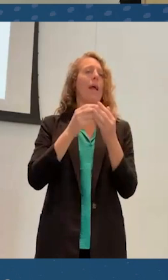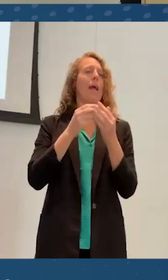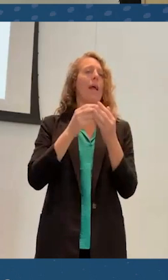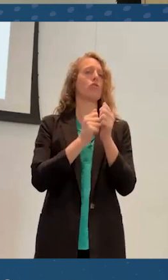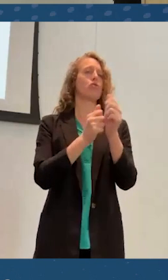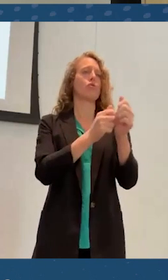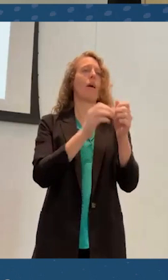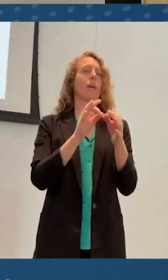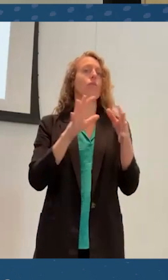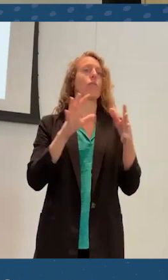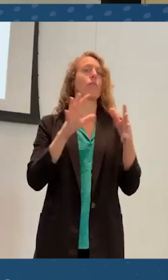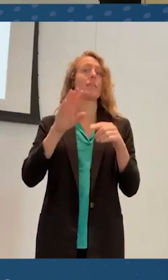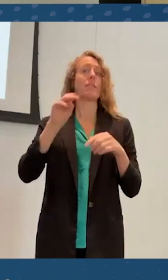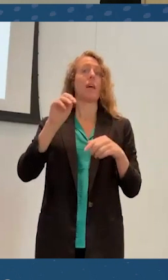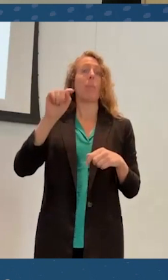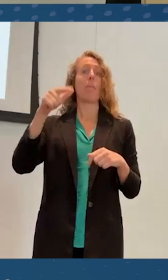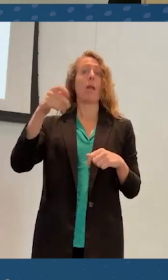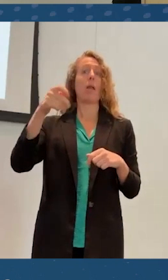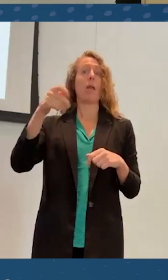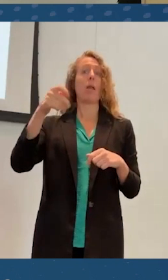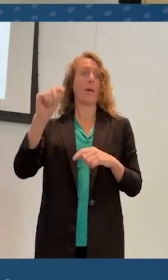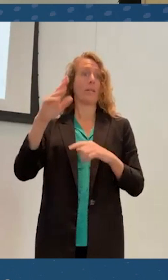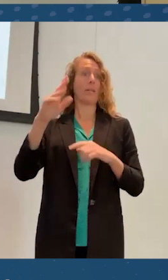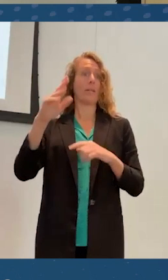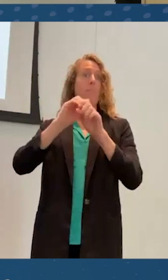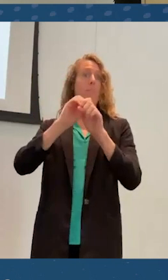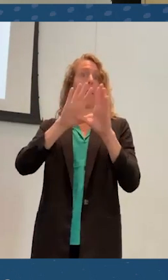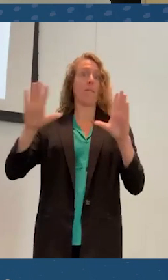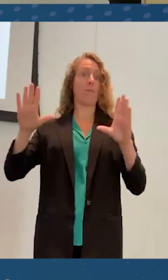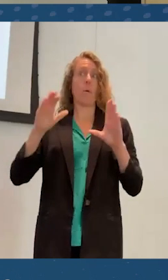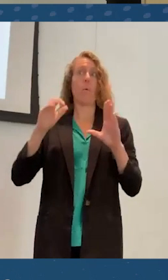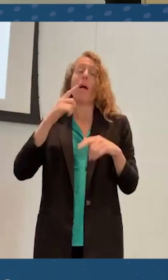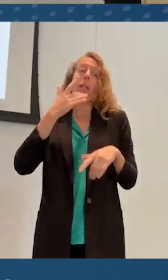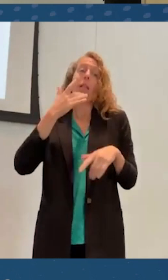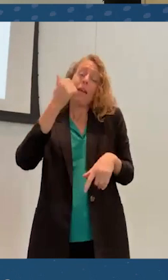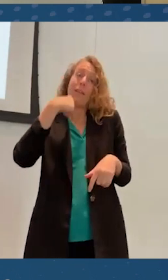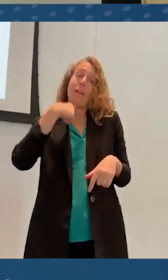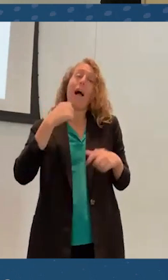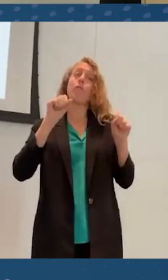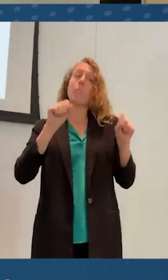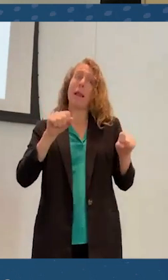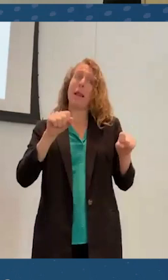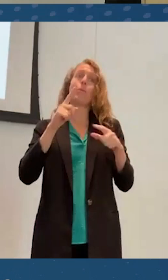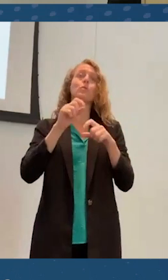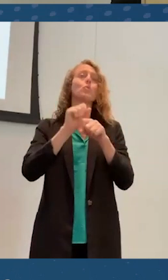And I have been fortunate enough to have worked on the accessibility features in all of these games,